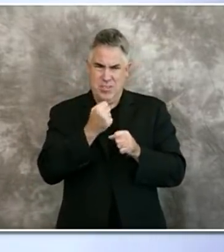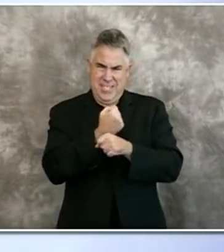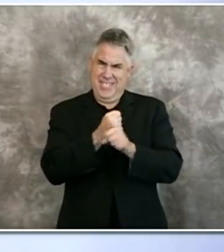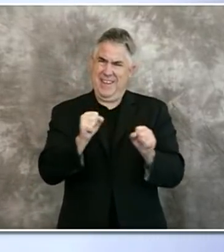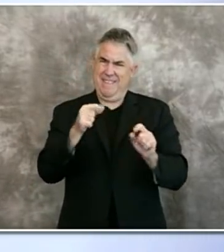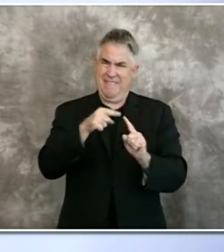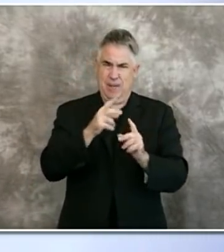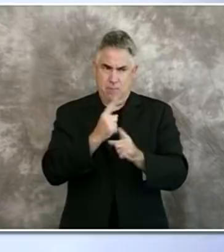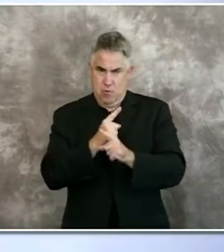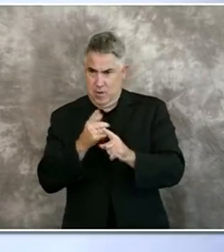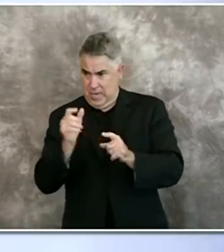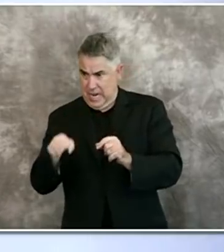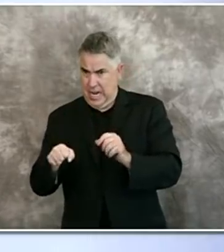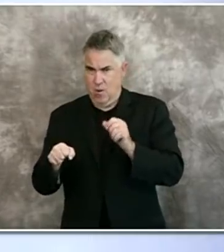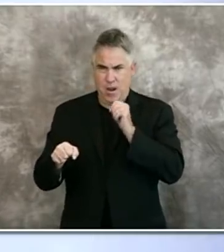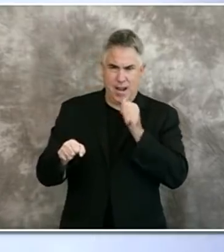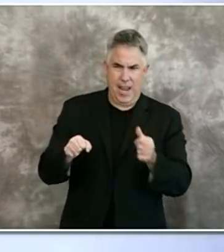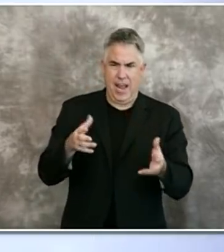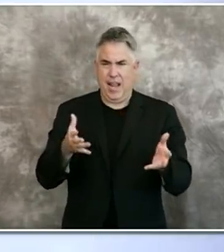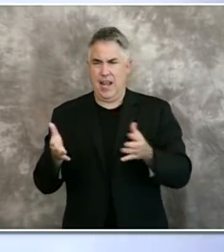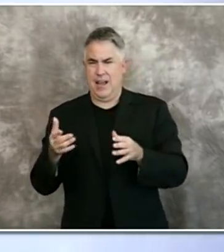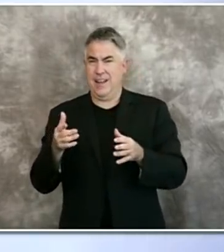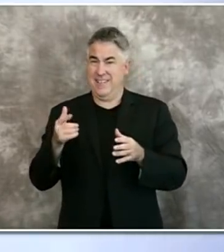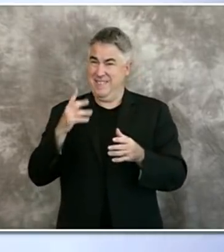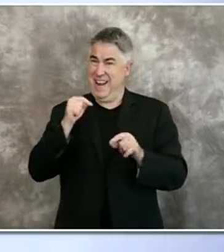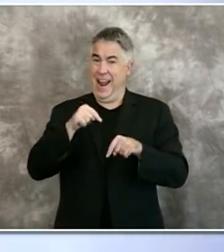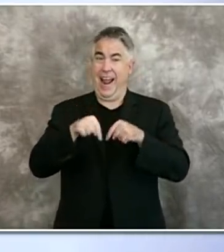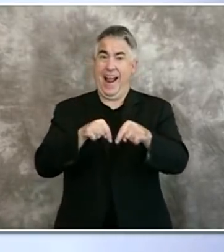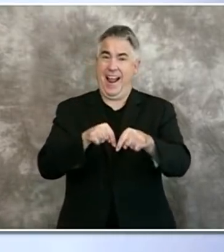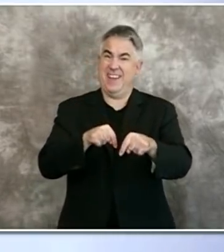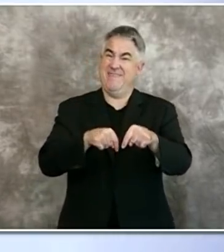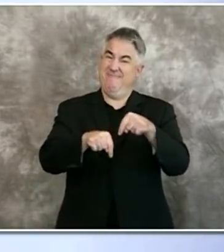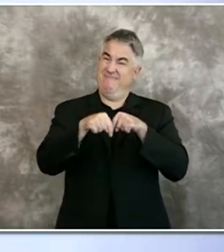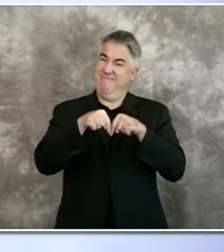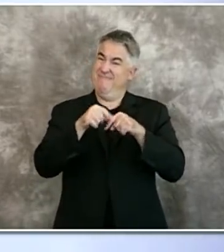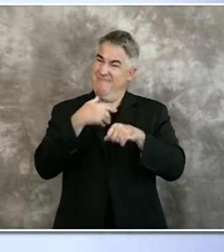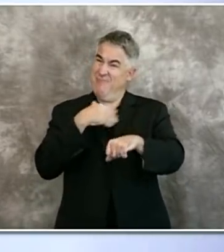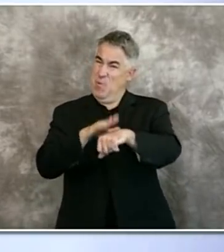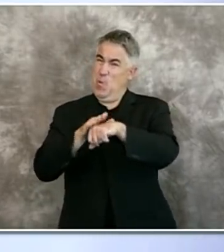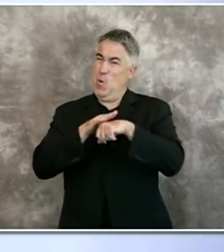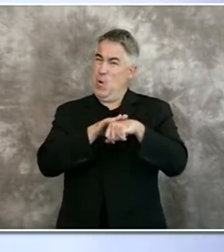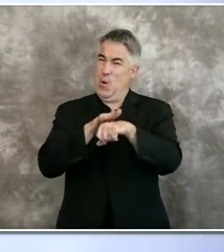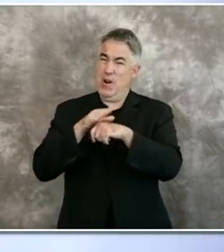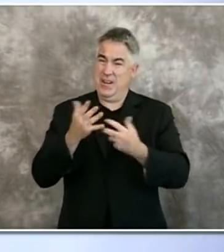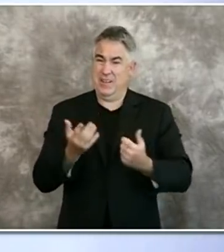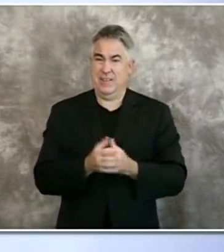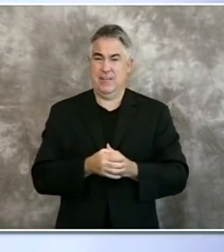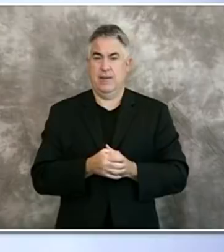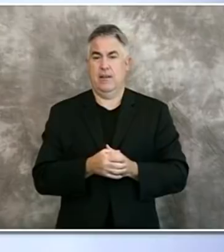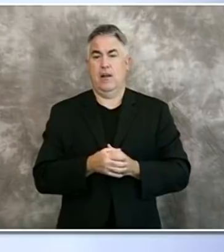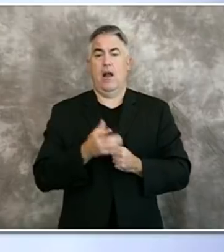THE STATE ORDER. WE ARE MAKING THE APPROPRIATE. I JUST YOU KNOW WE GO BACK AND WE